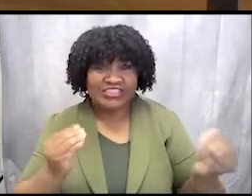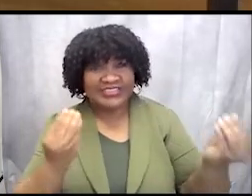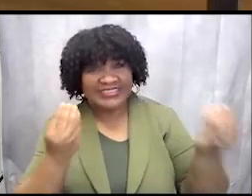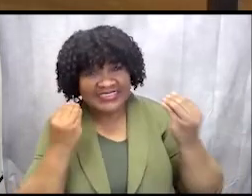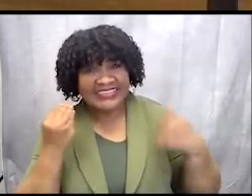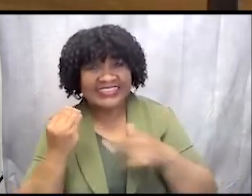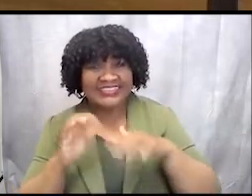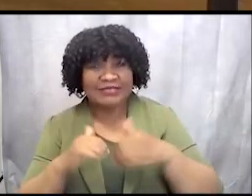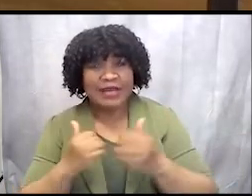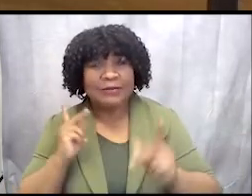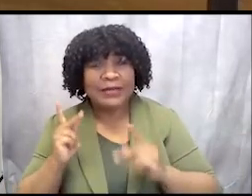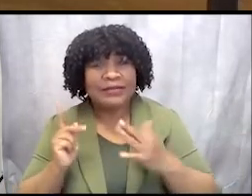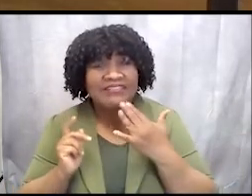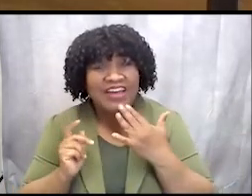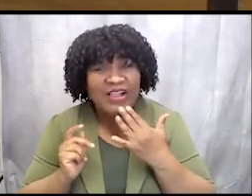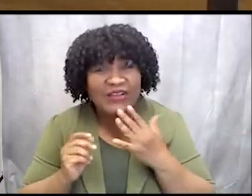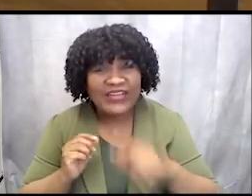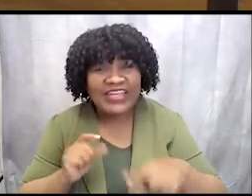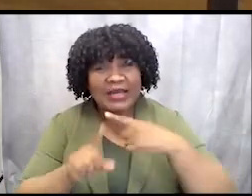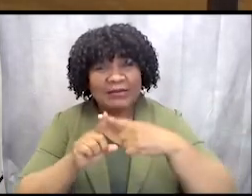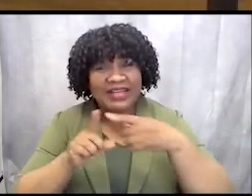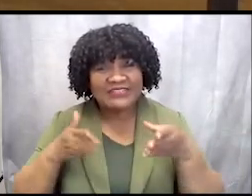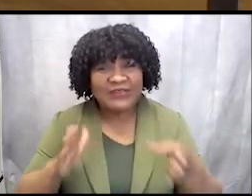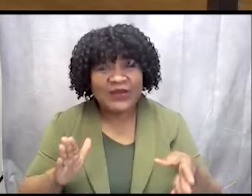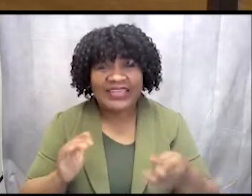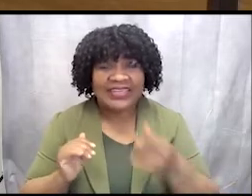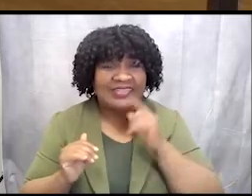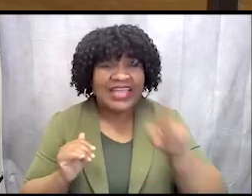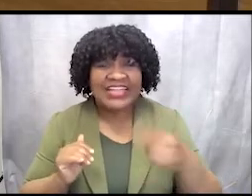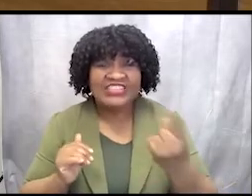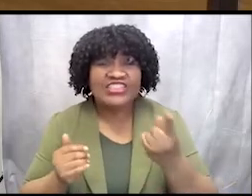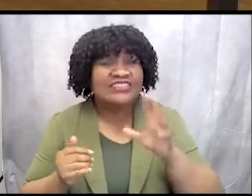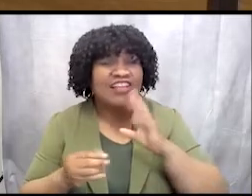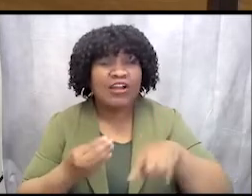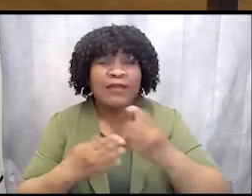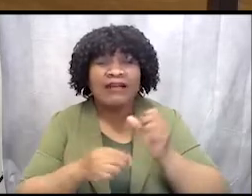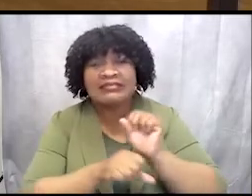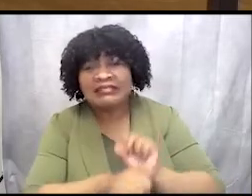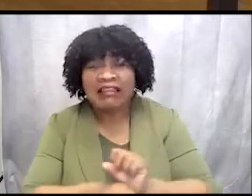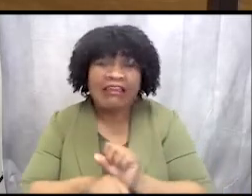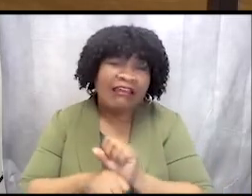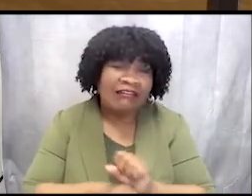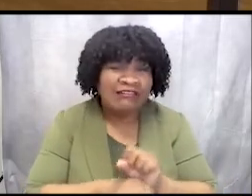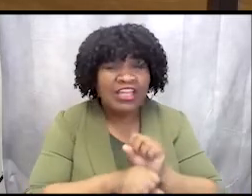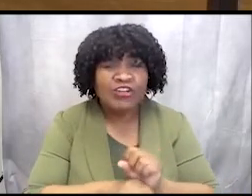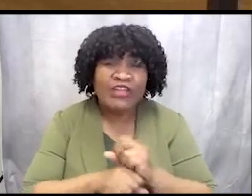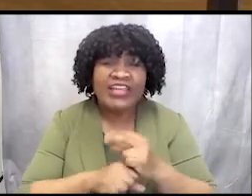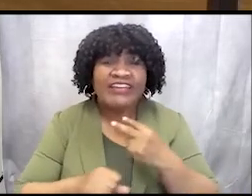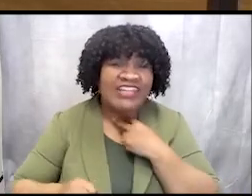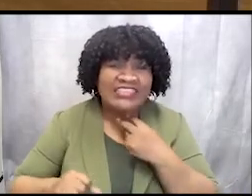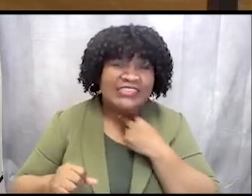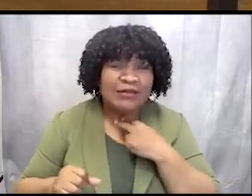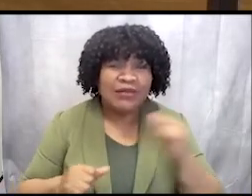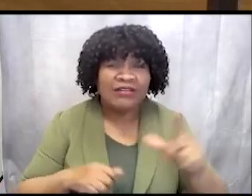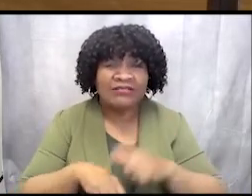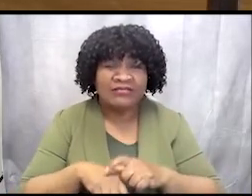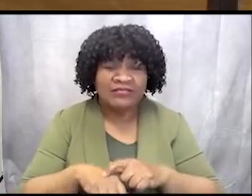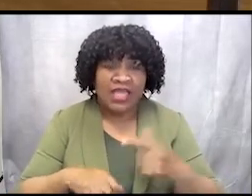about people of color in a more positive light instead of just victims of slavery? I believe we're so much more and my peers and I know